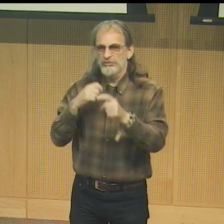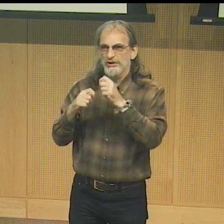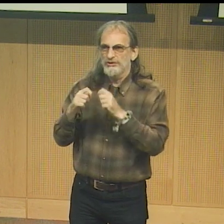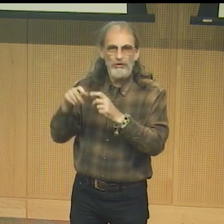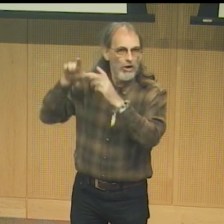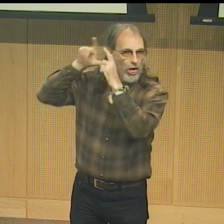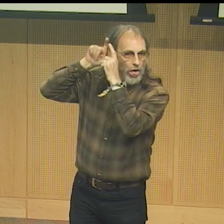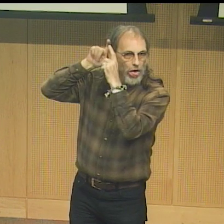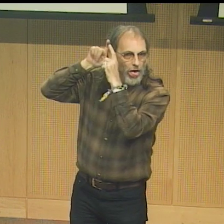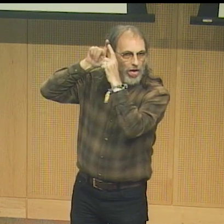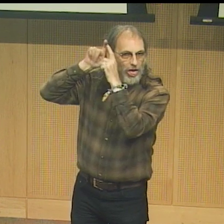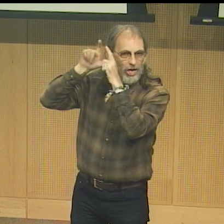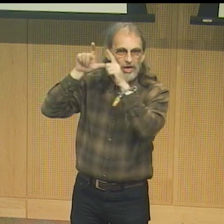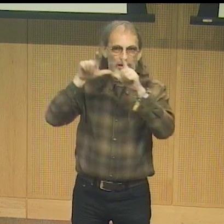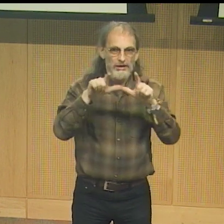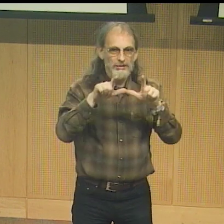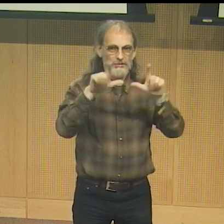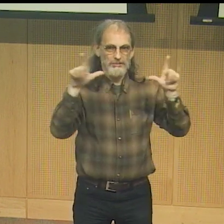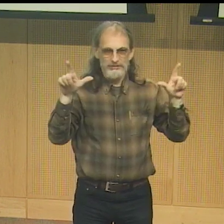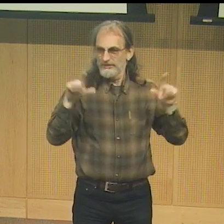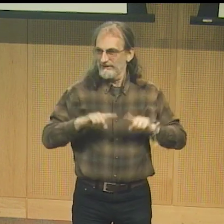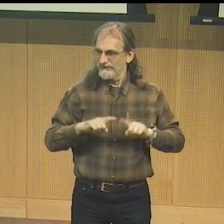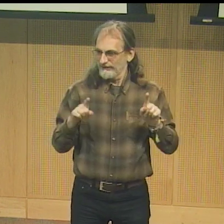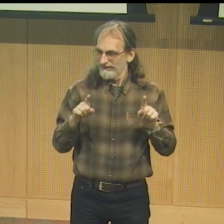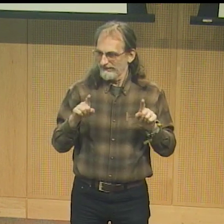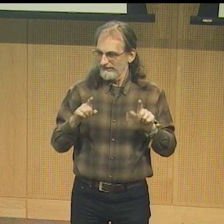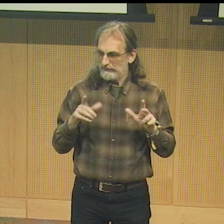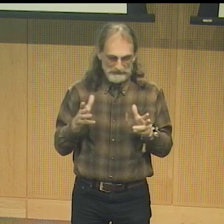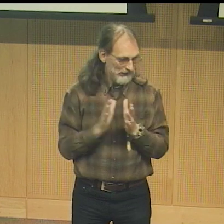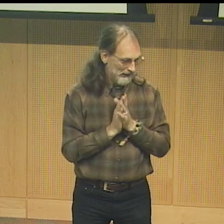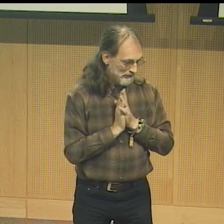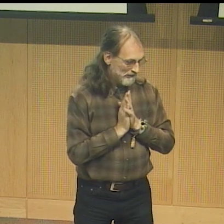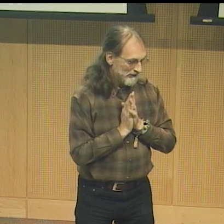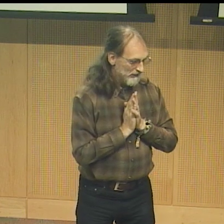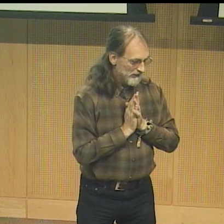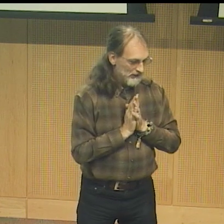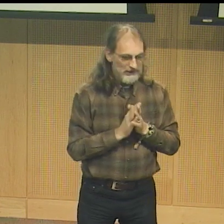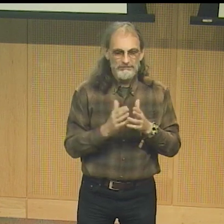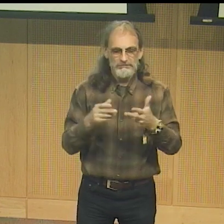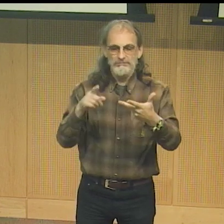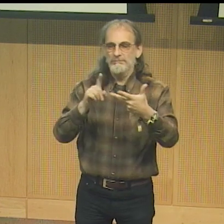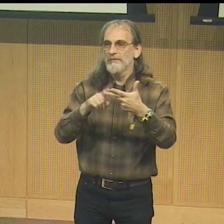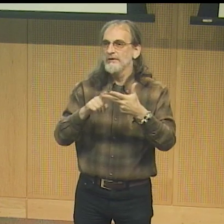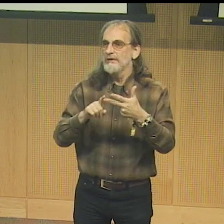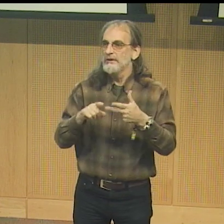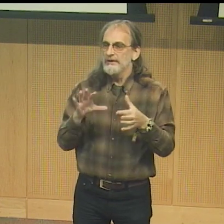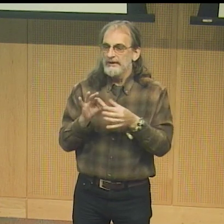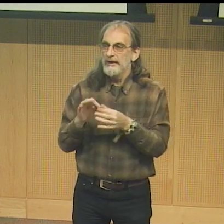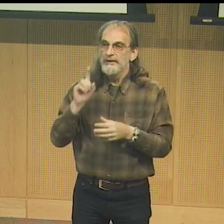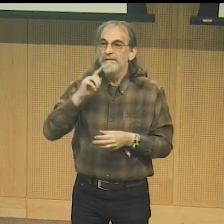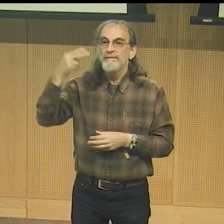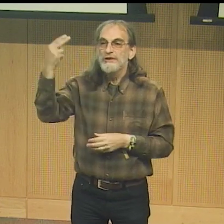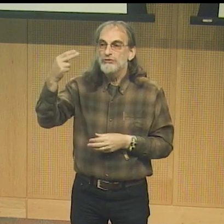So, we have old traditional models that I think would behoove us if we were to work to reframe some of those concepts.